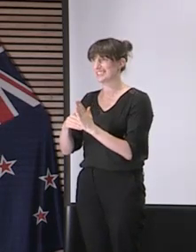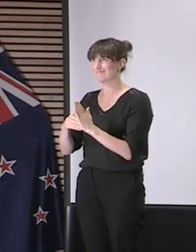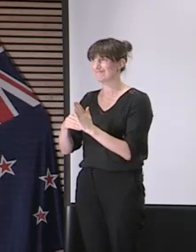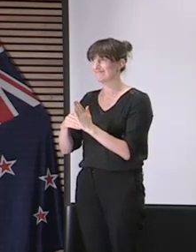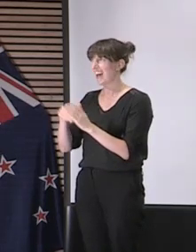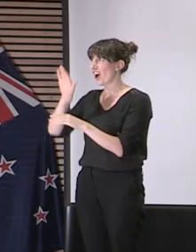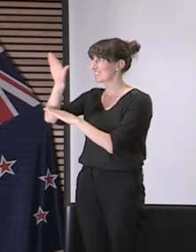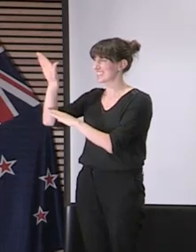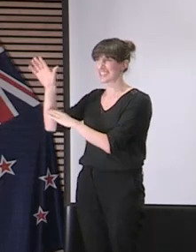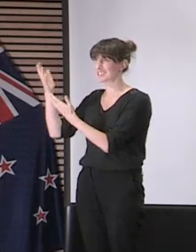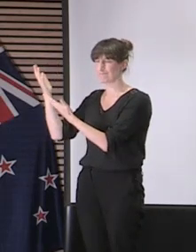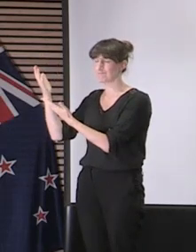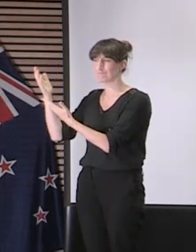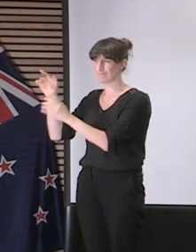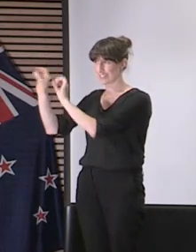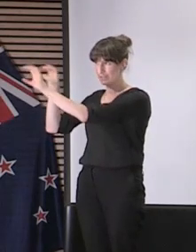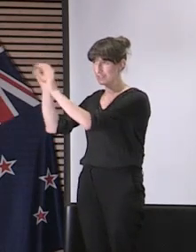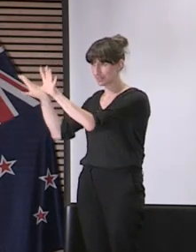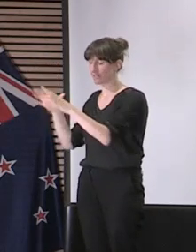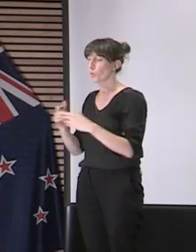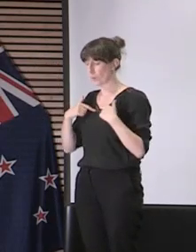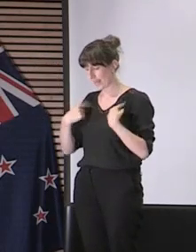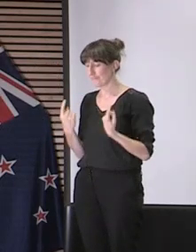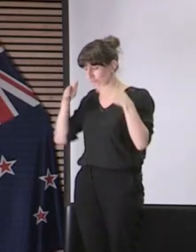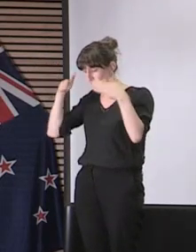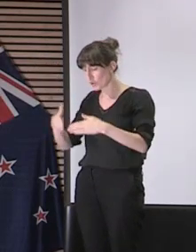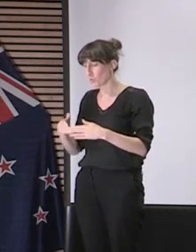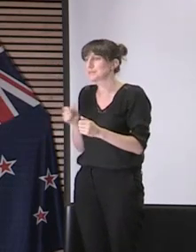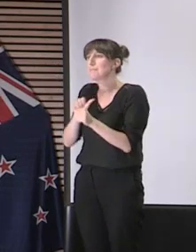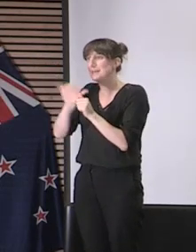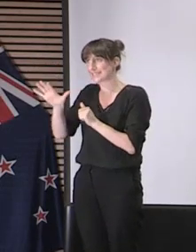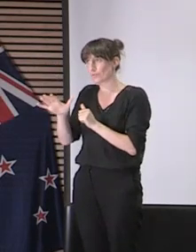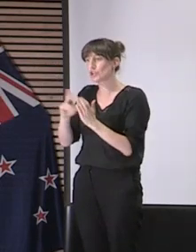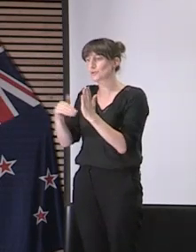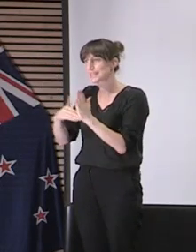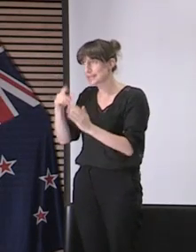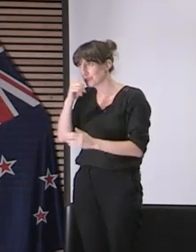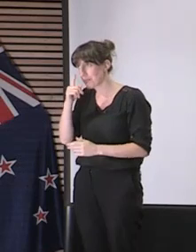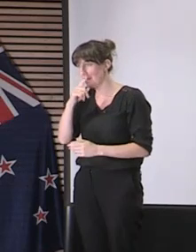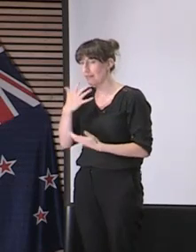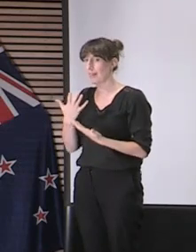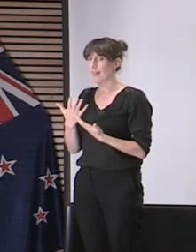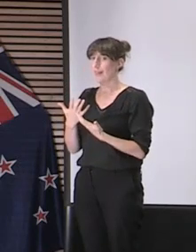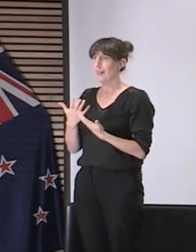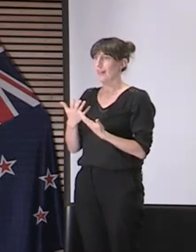anyone other than ourselves. We are trying to do what is